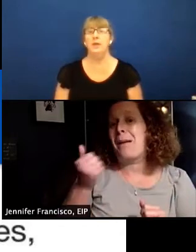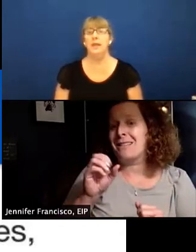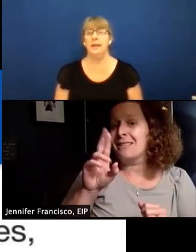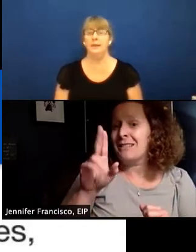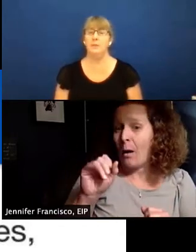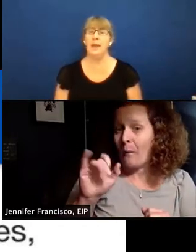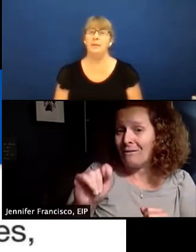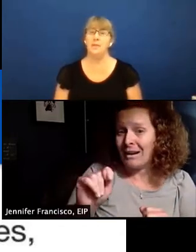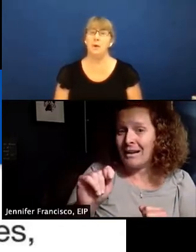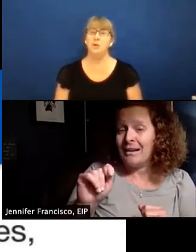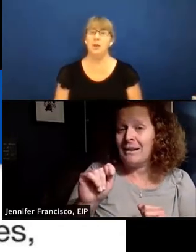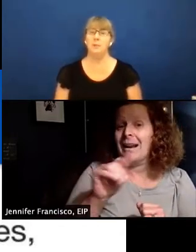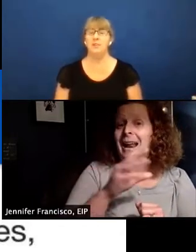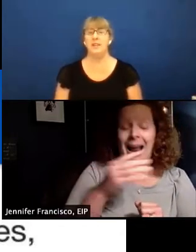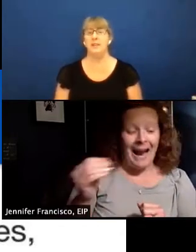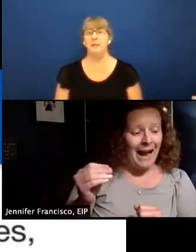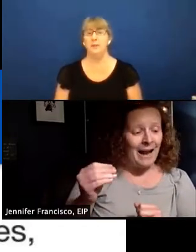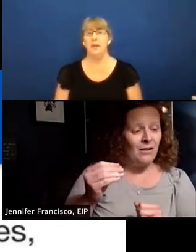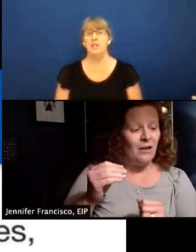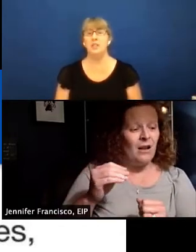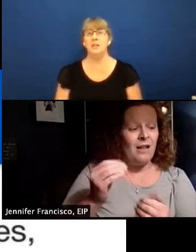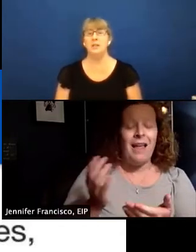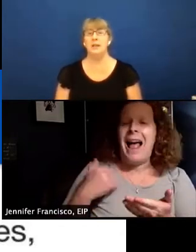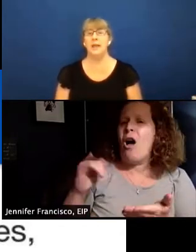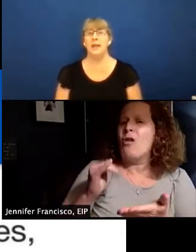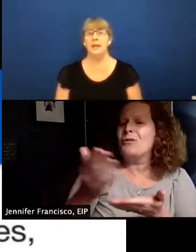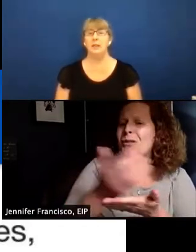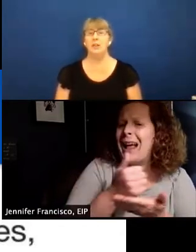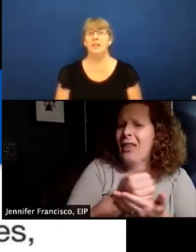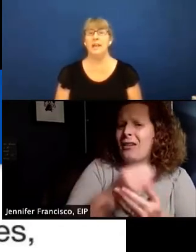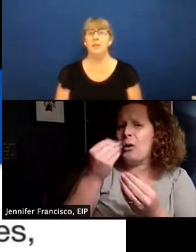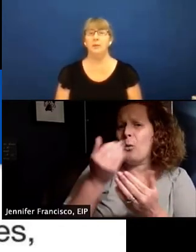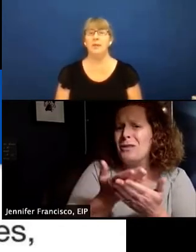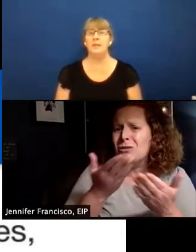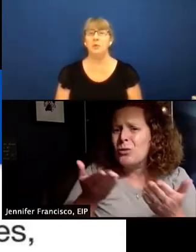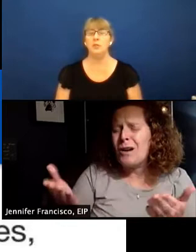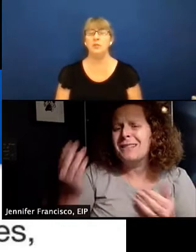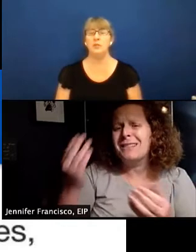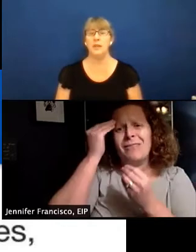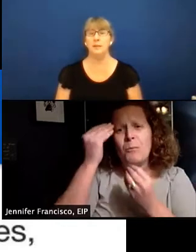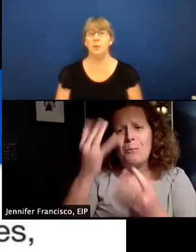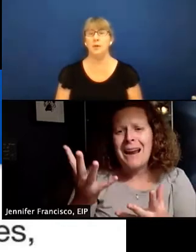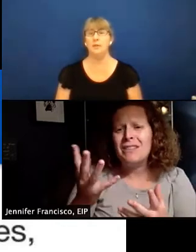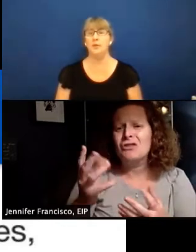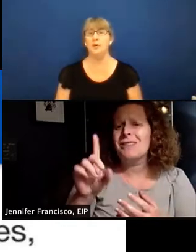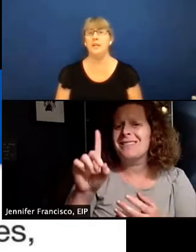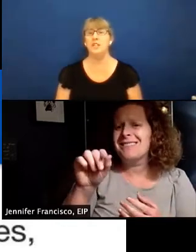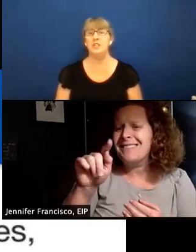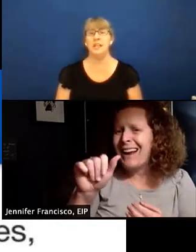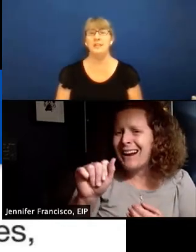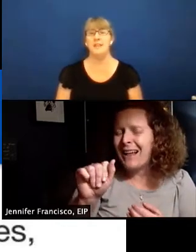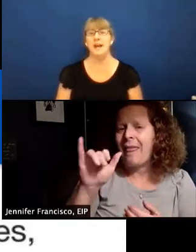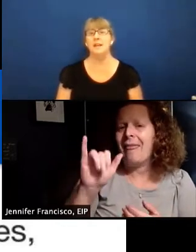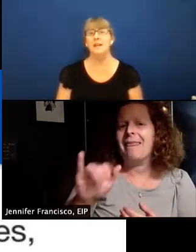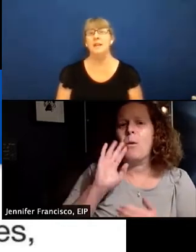can have the most up to date information, and can gather resources and more information and data